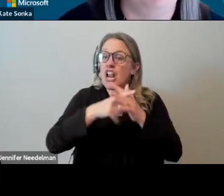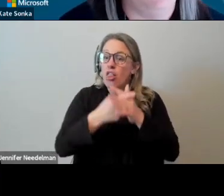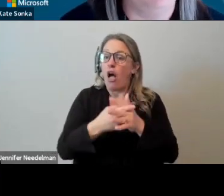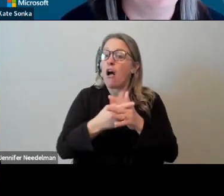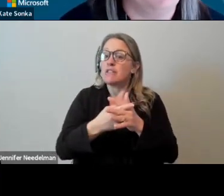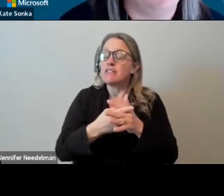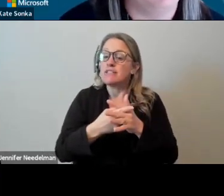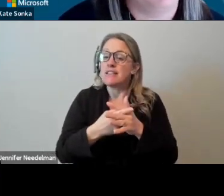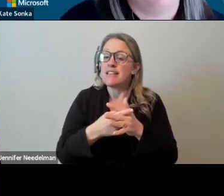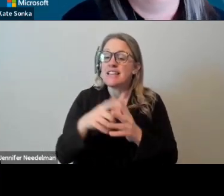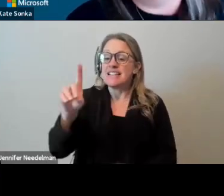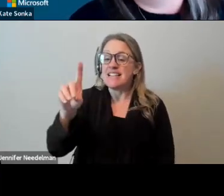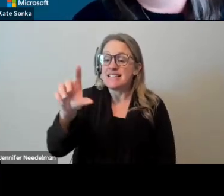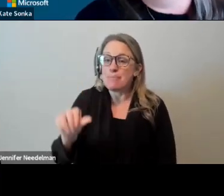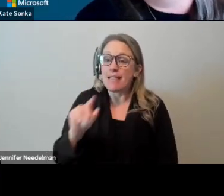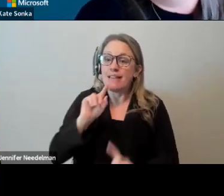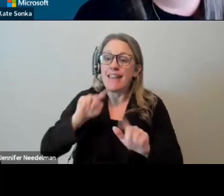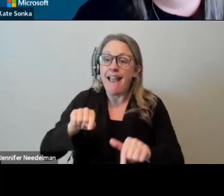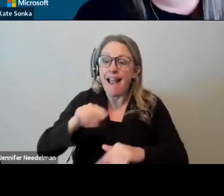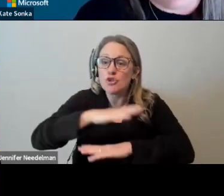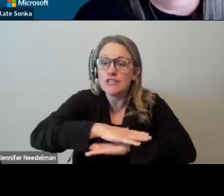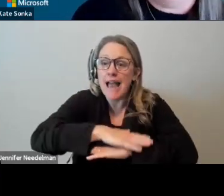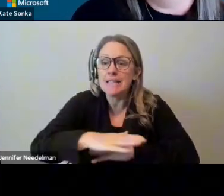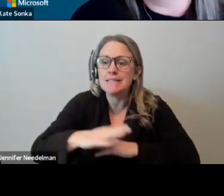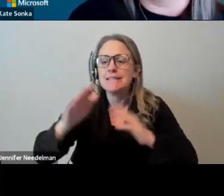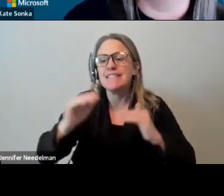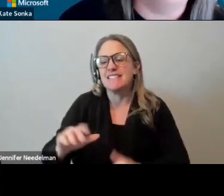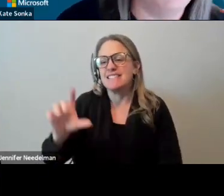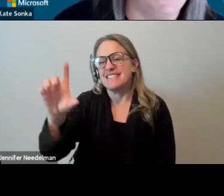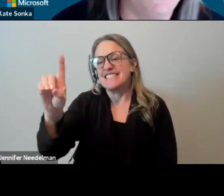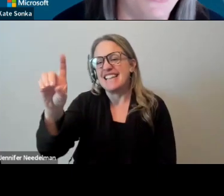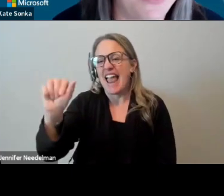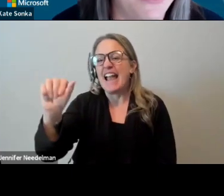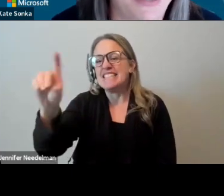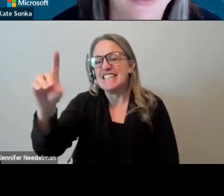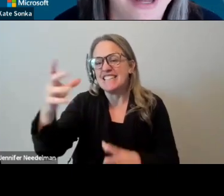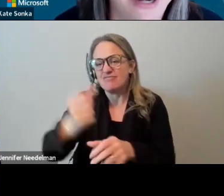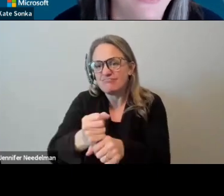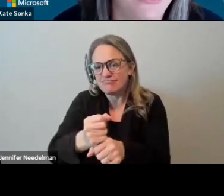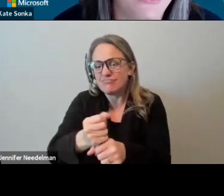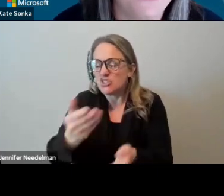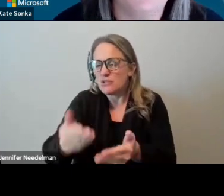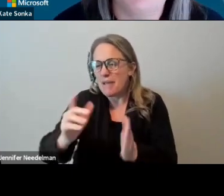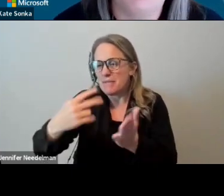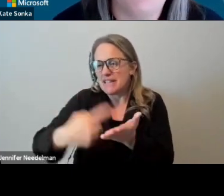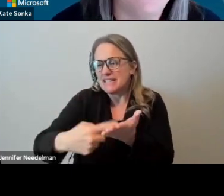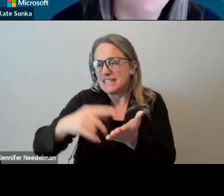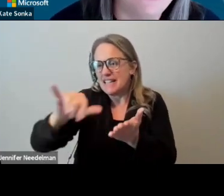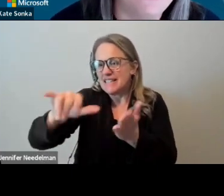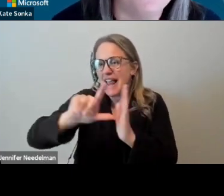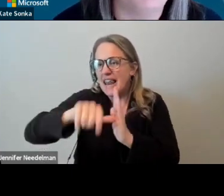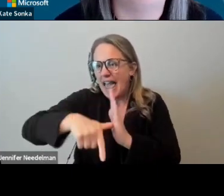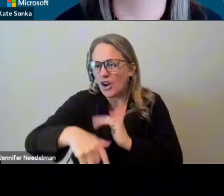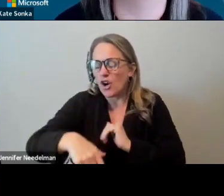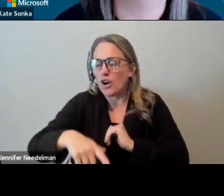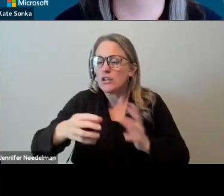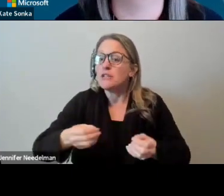Disability Answer Desk. She also refers to it as DAD, so she might talk about that later, which has provided technical support